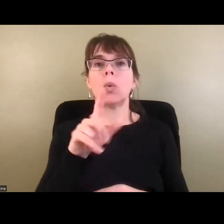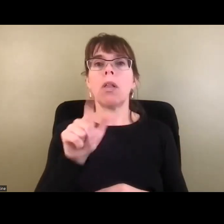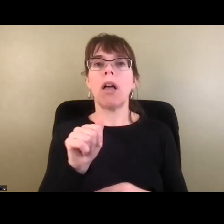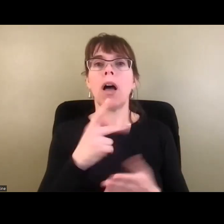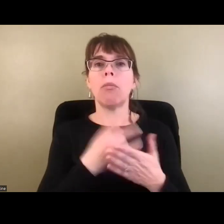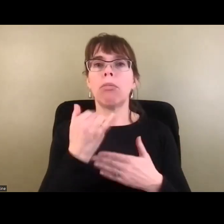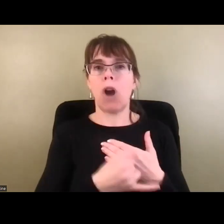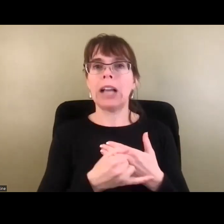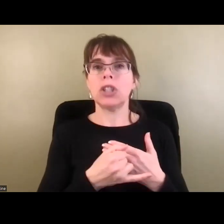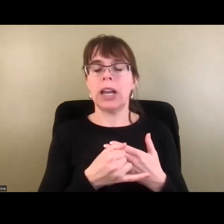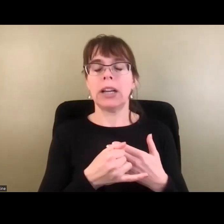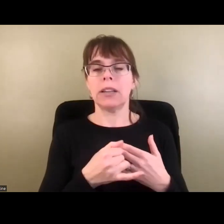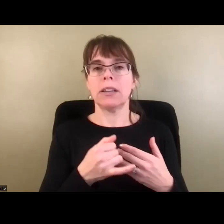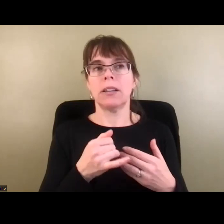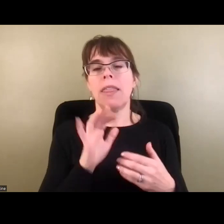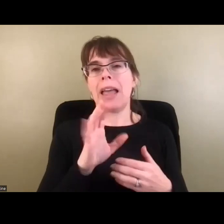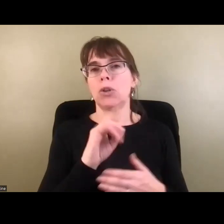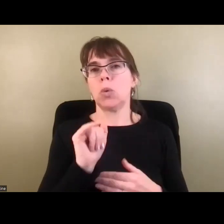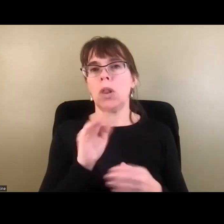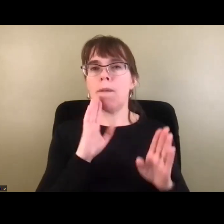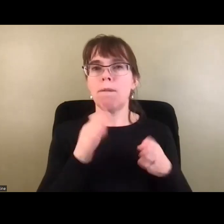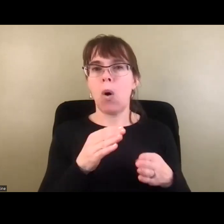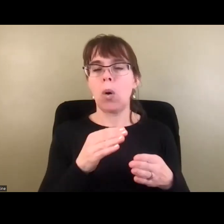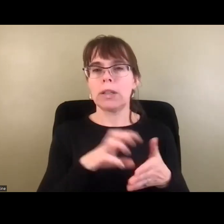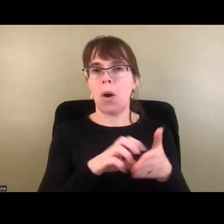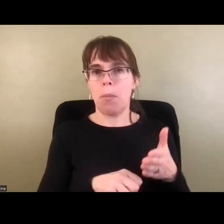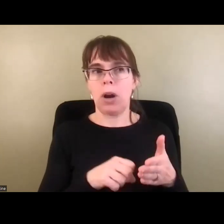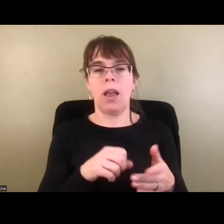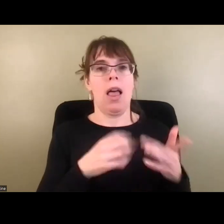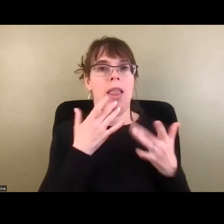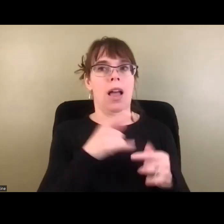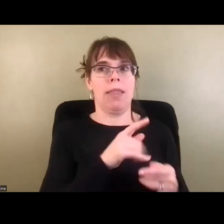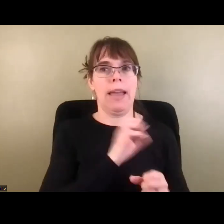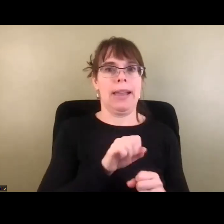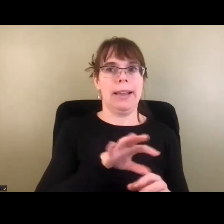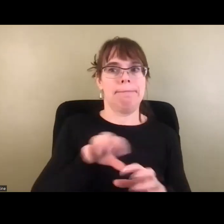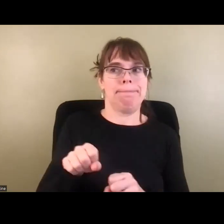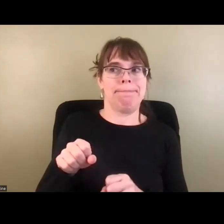duola-focused abortion fund. And they were able to intercept this person and let them know what